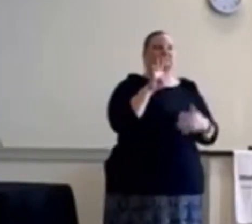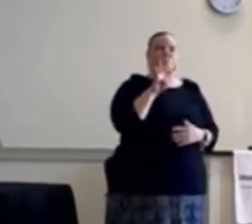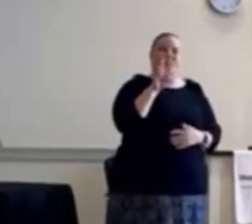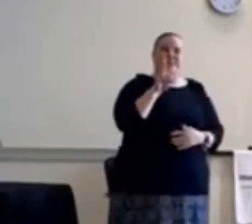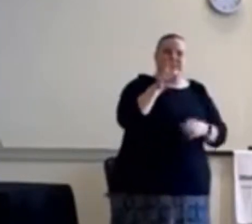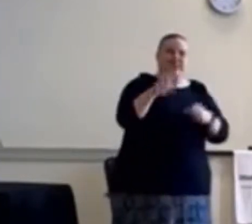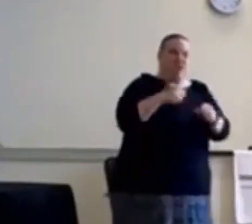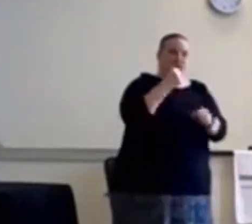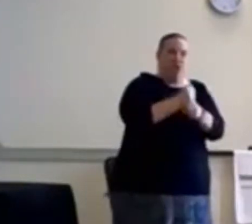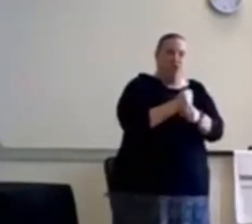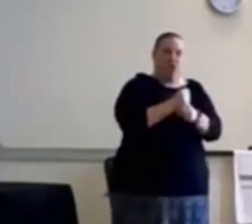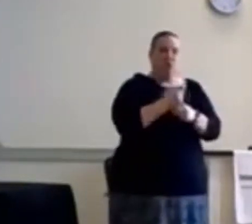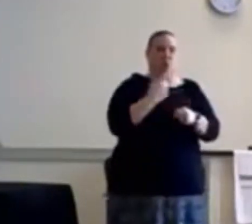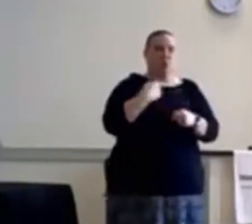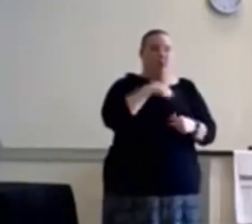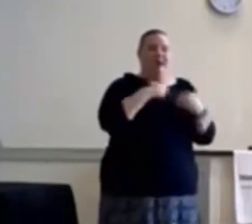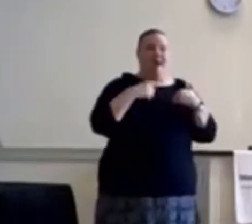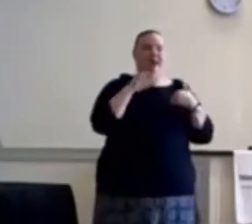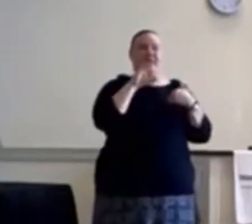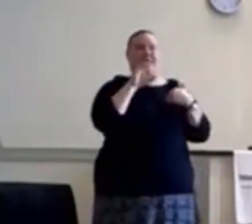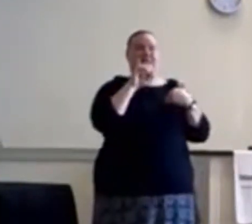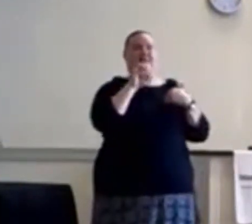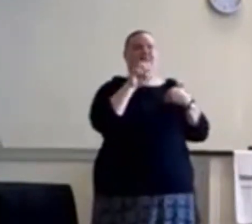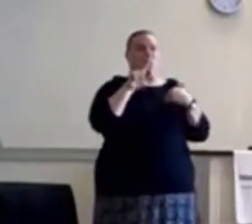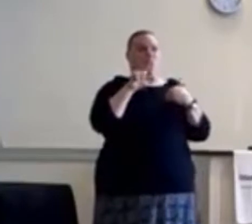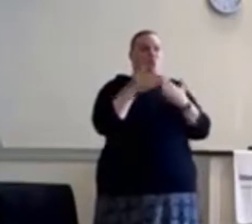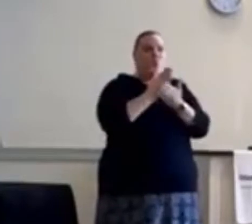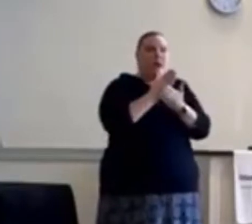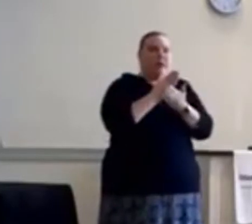Despite 46 years of civil rights protection from discrimination and unequal treatment